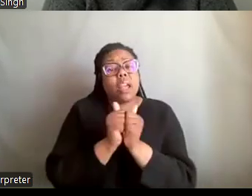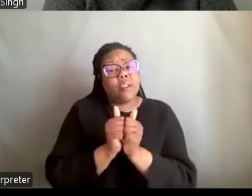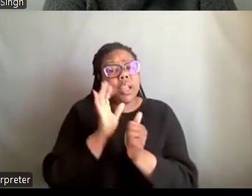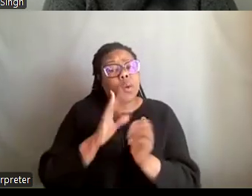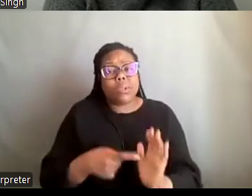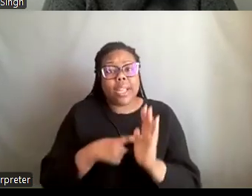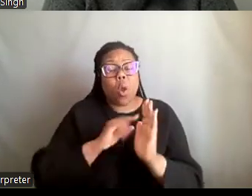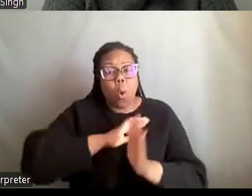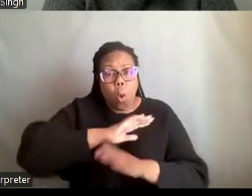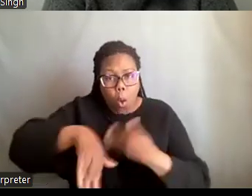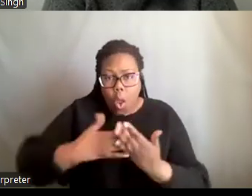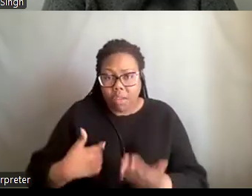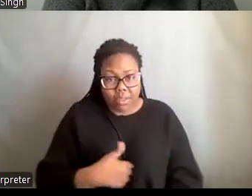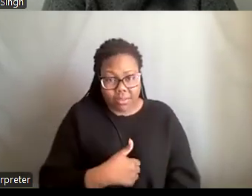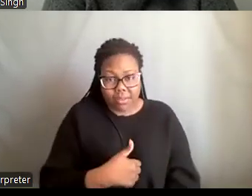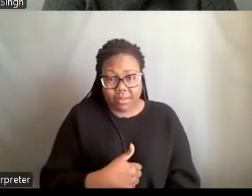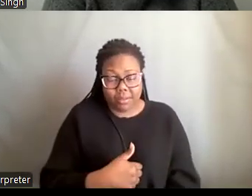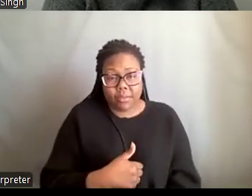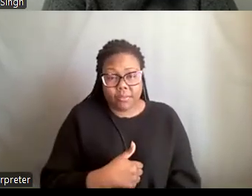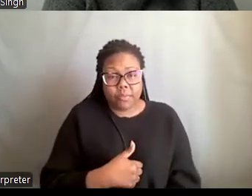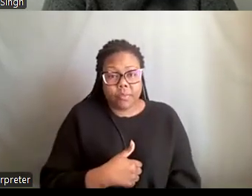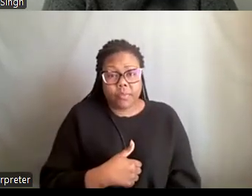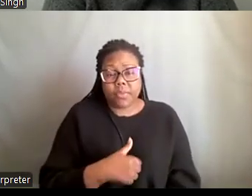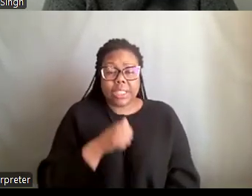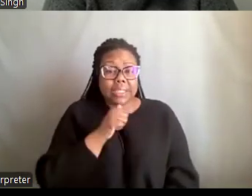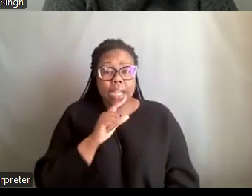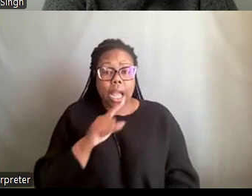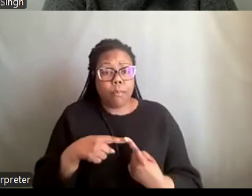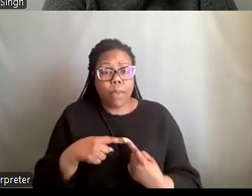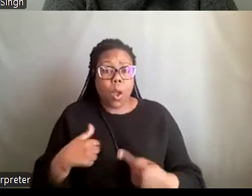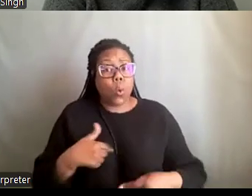because it's going to take all of us. And it's not